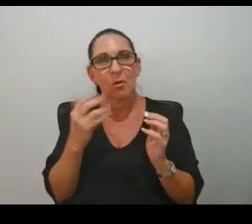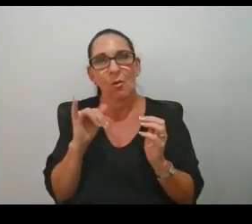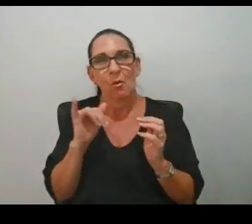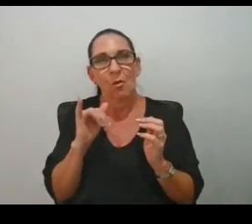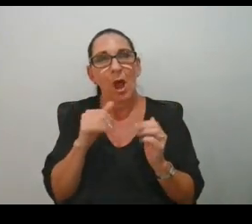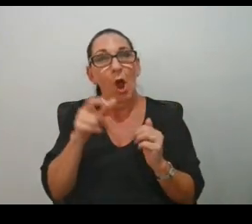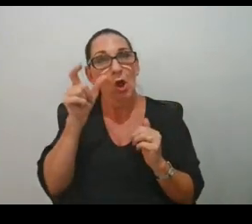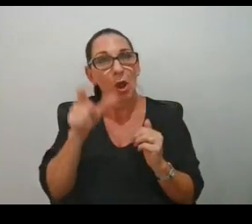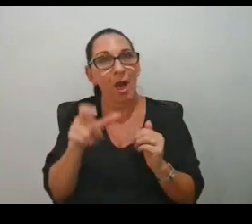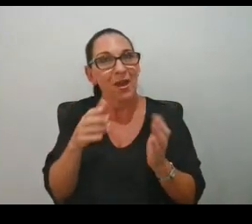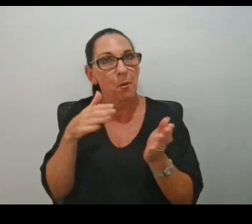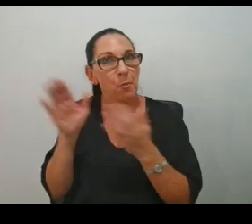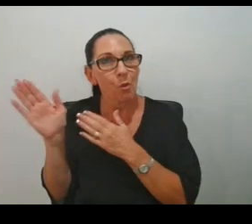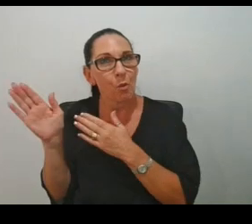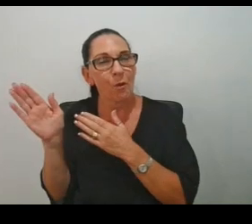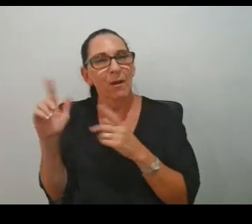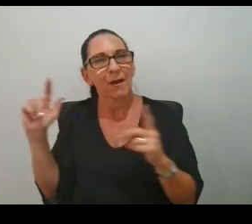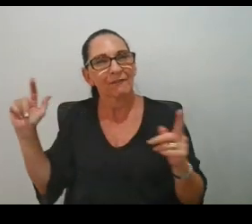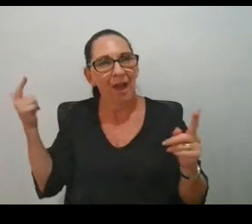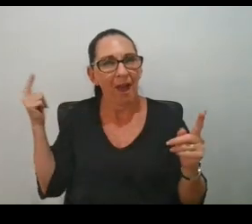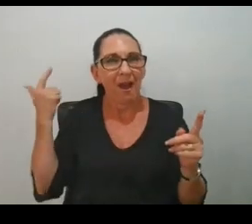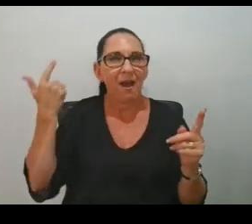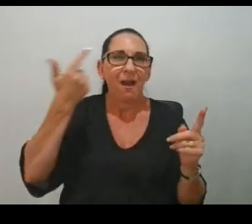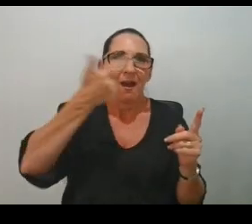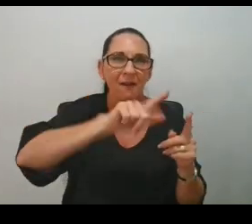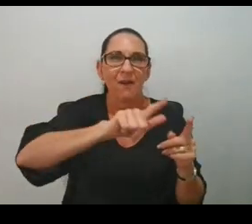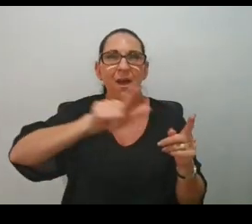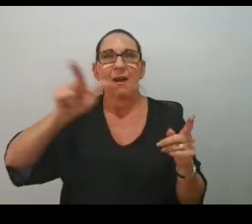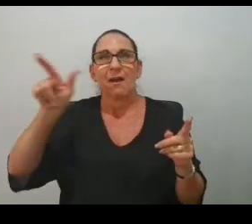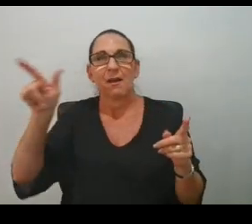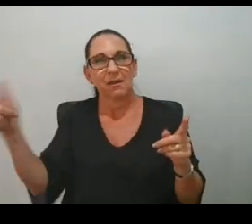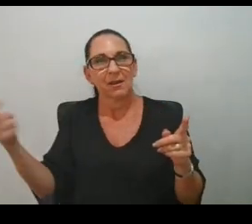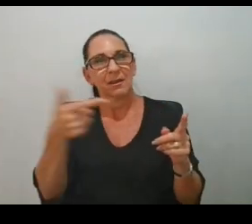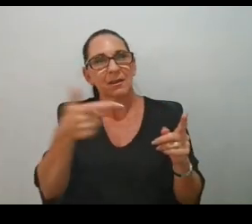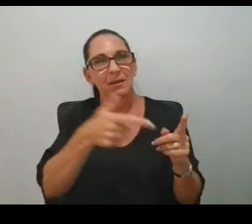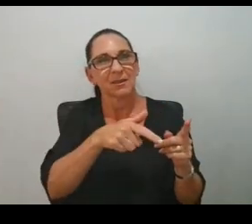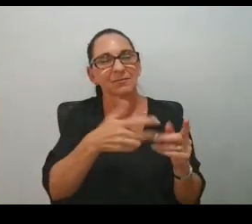and there are significant distance away from their appointed firm they're the kind of things that we